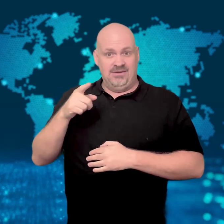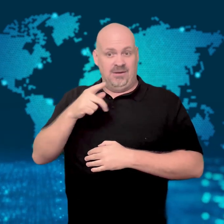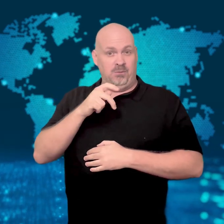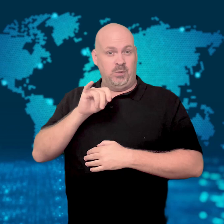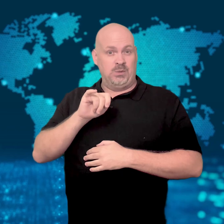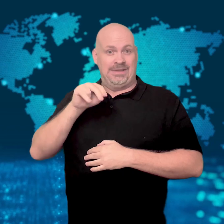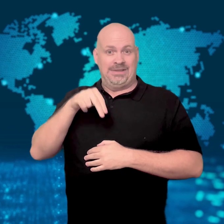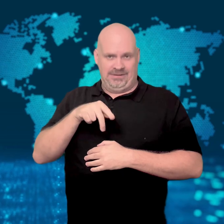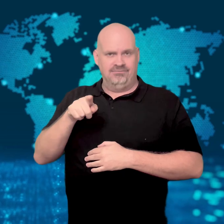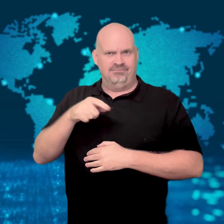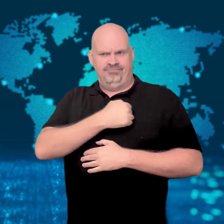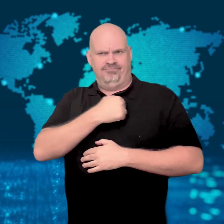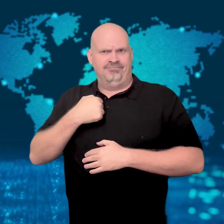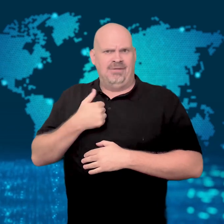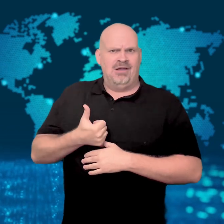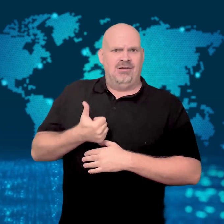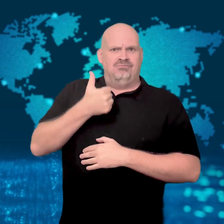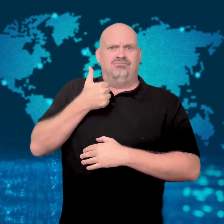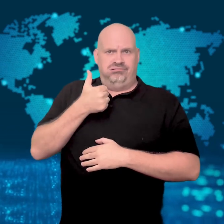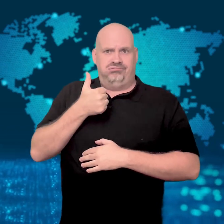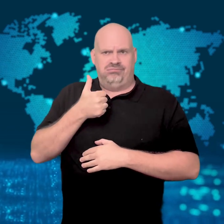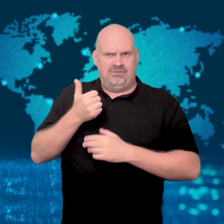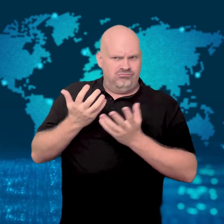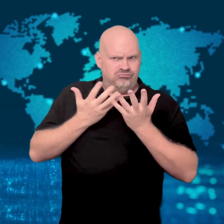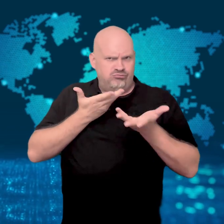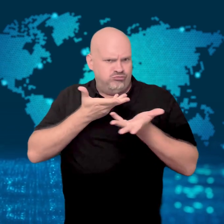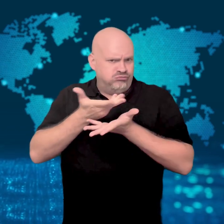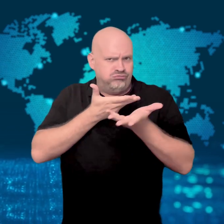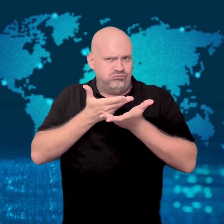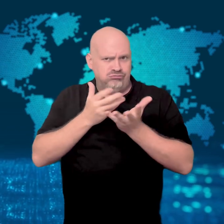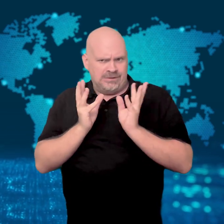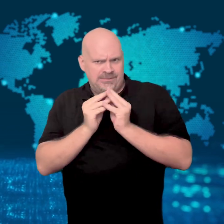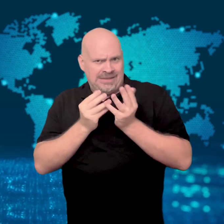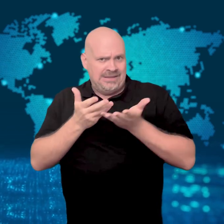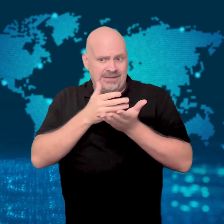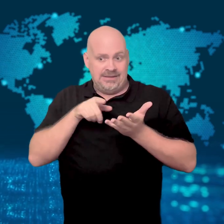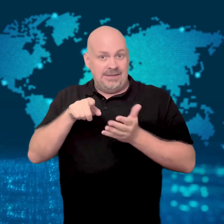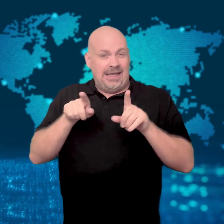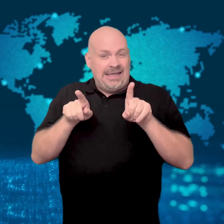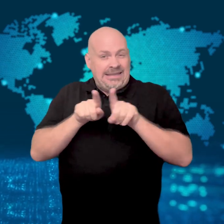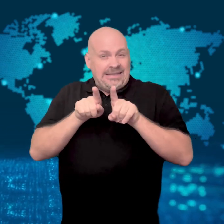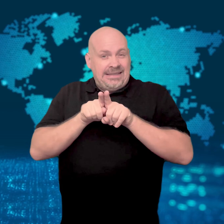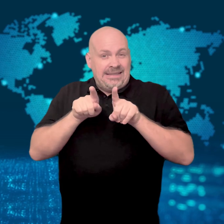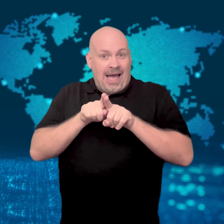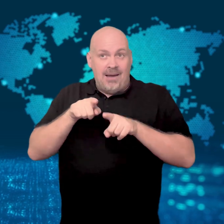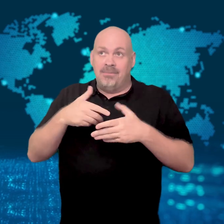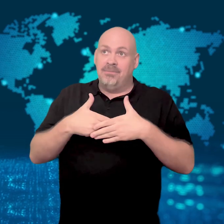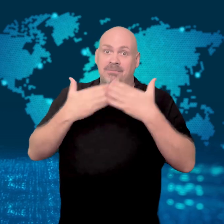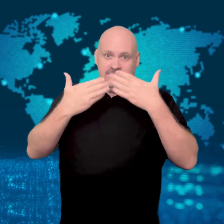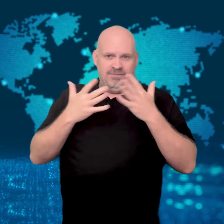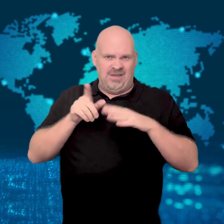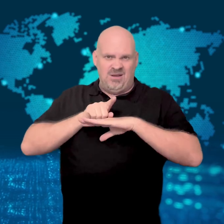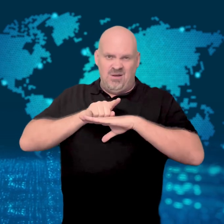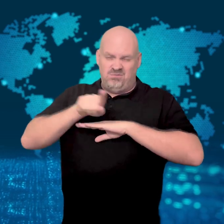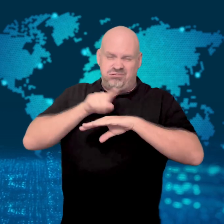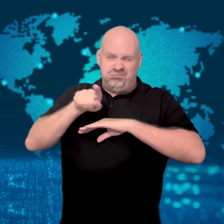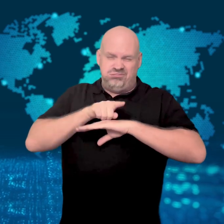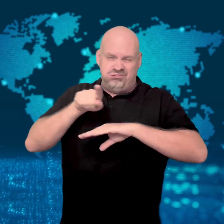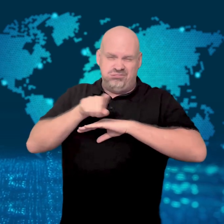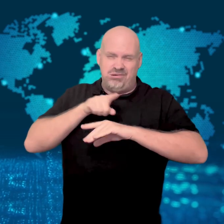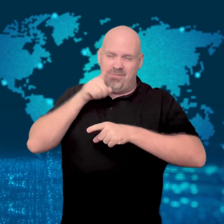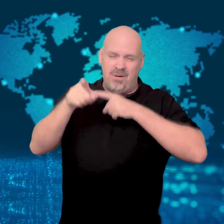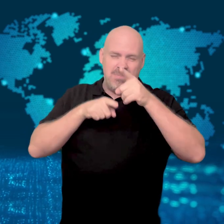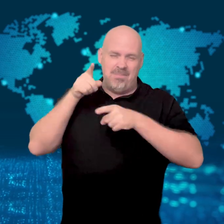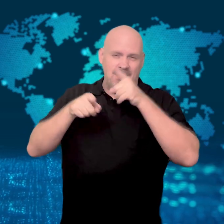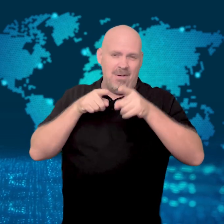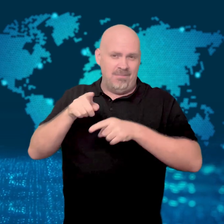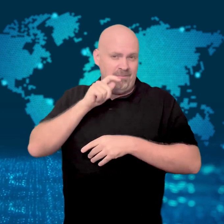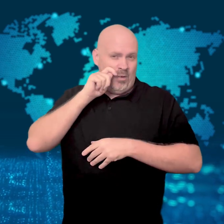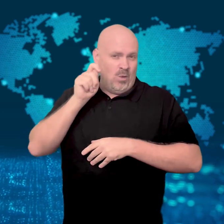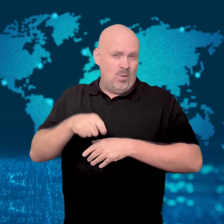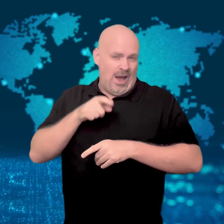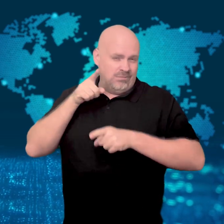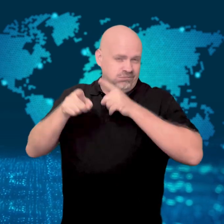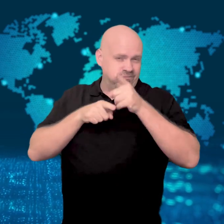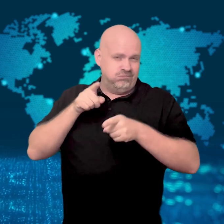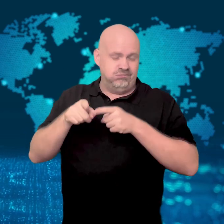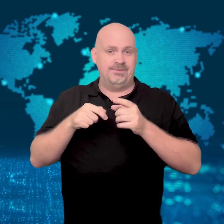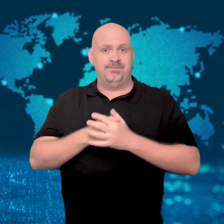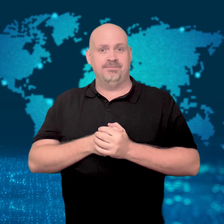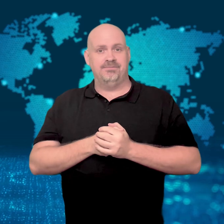On Friday, Russian President, Vladimir Putin, met with his military chiefs